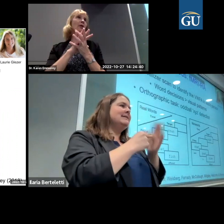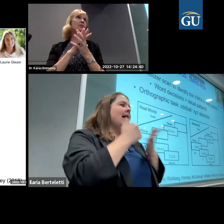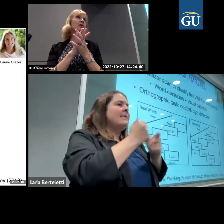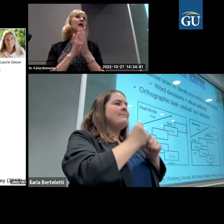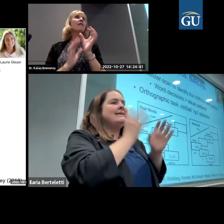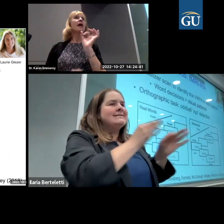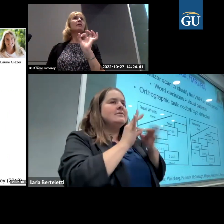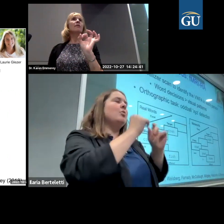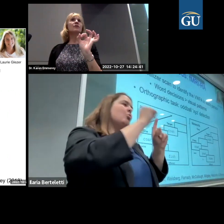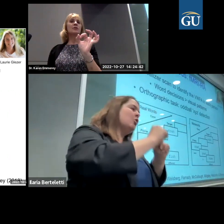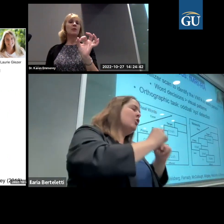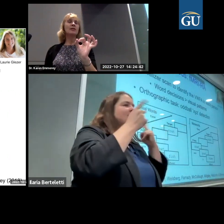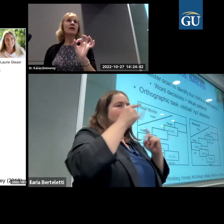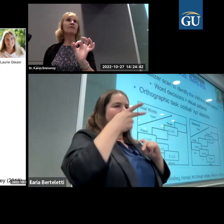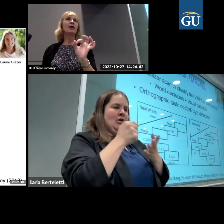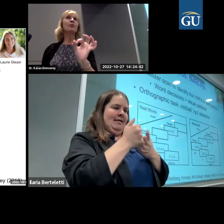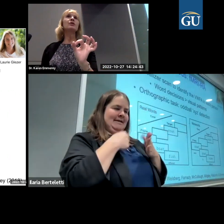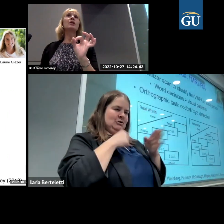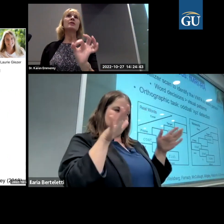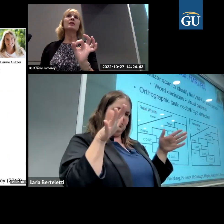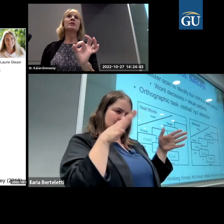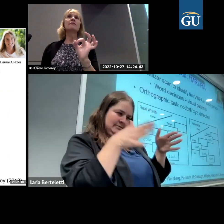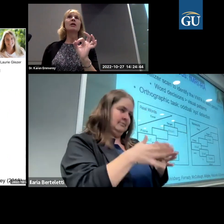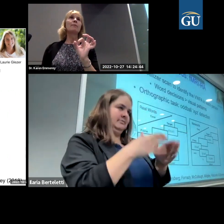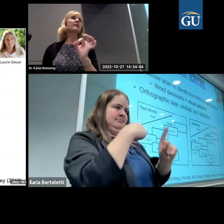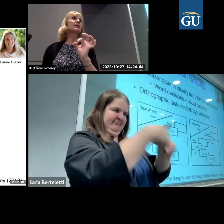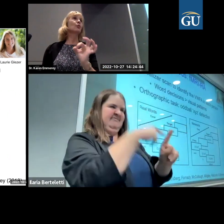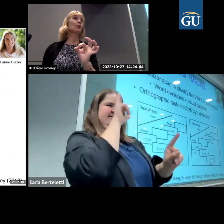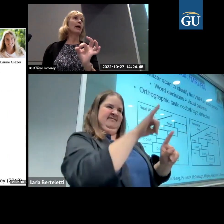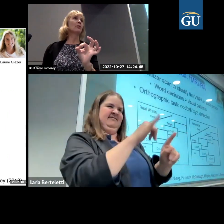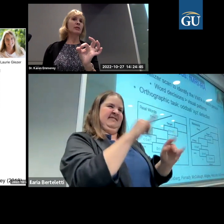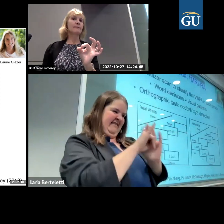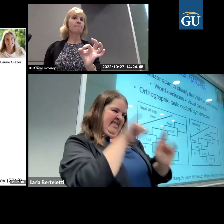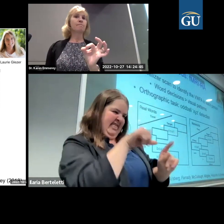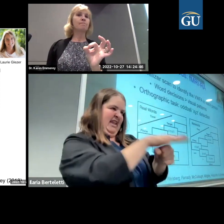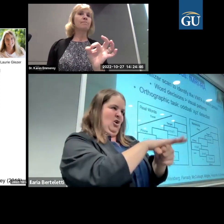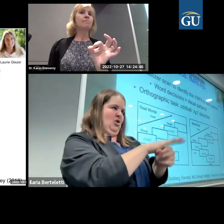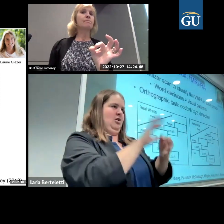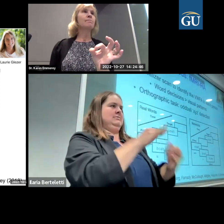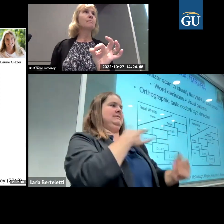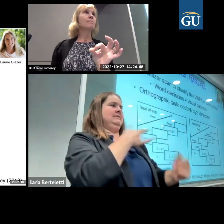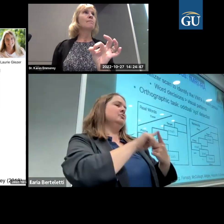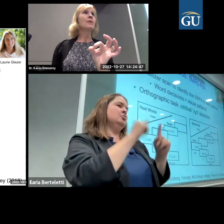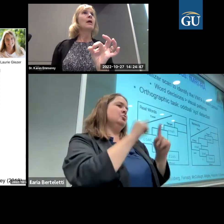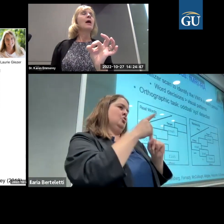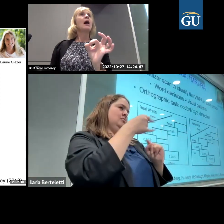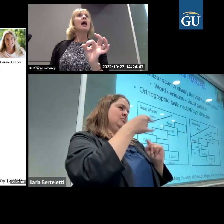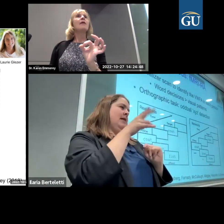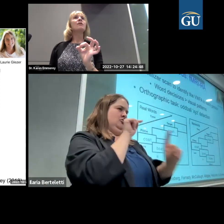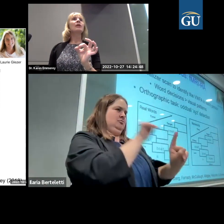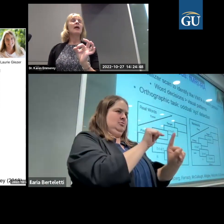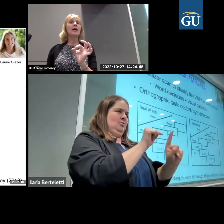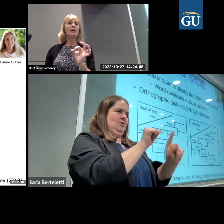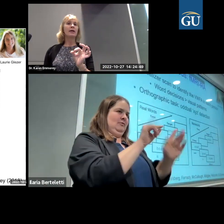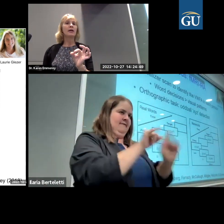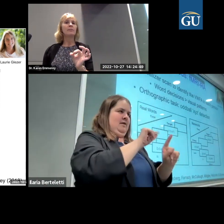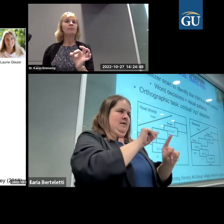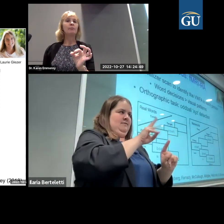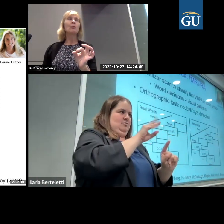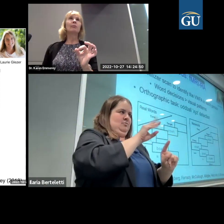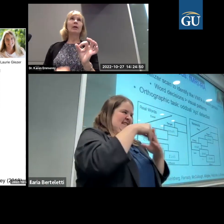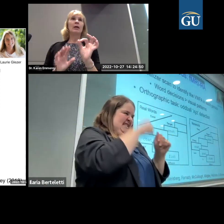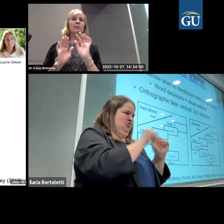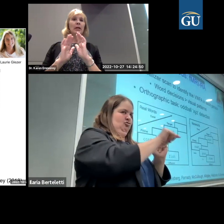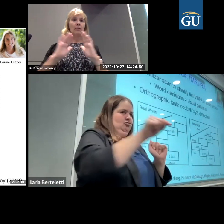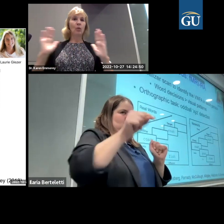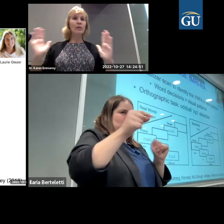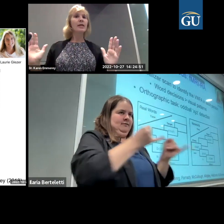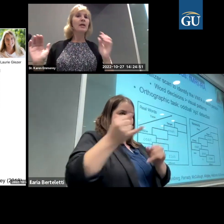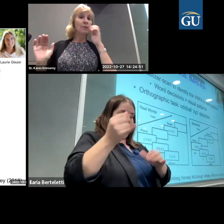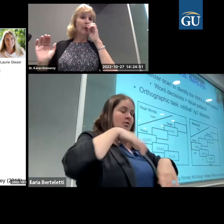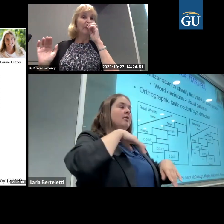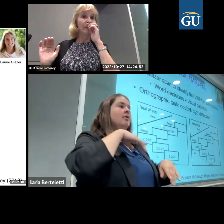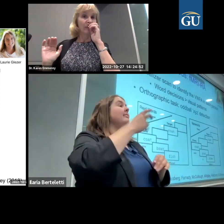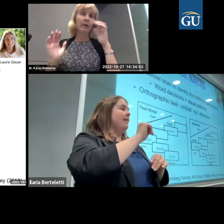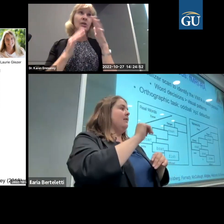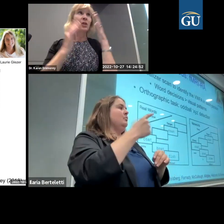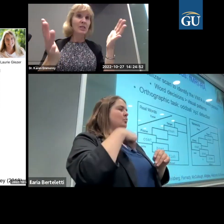um uh one scan that i'm gonna tell you about today was looking at an orthographic task. So you see these words every once in a while you see this weird string, Xyz, and you have to press a button when you see that stream